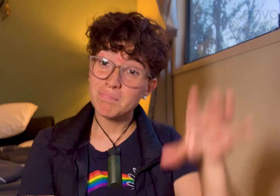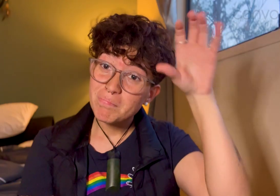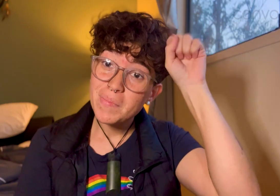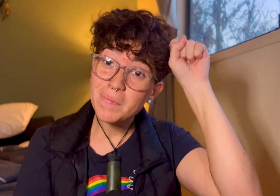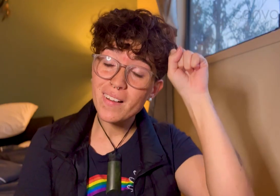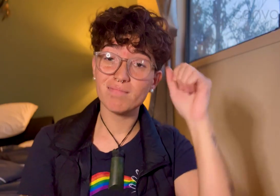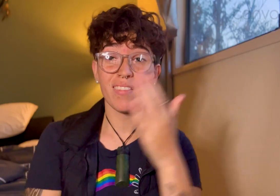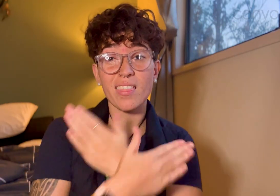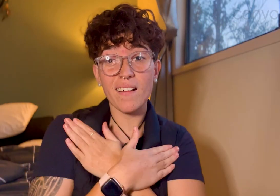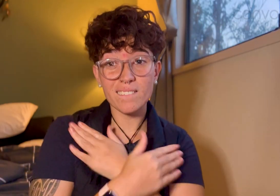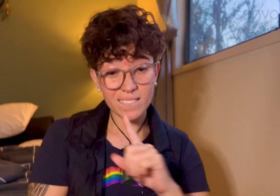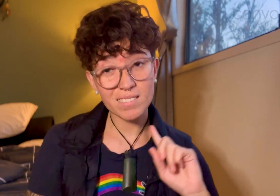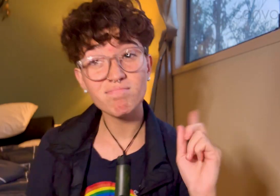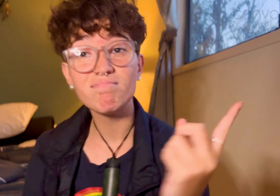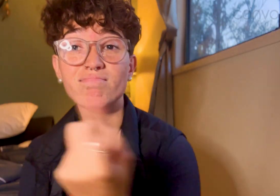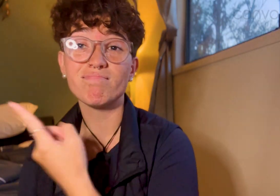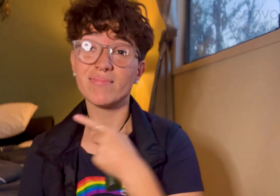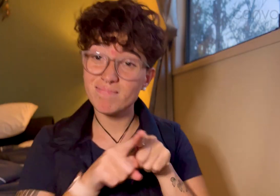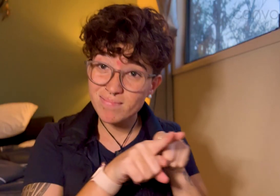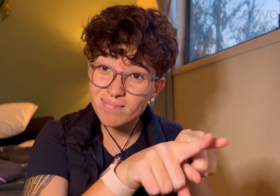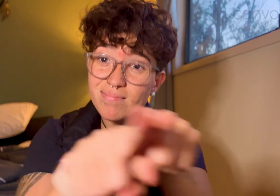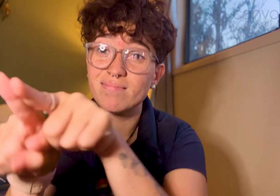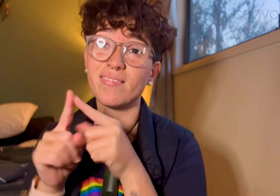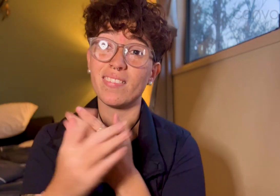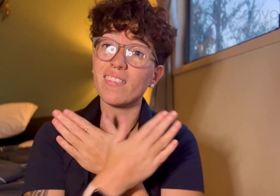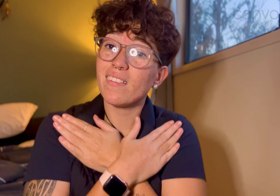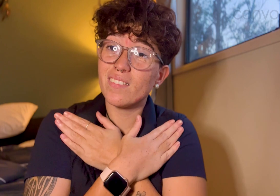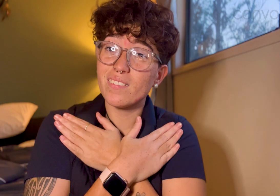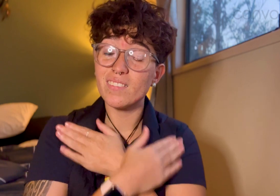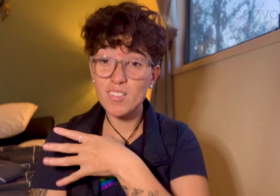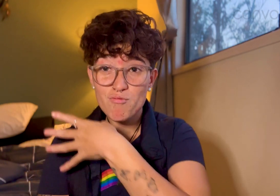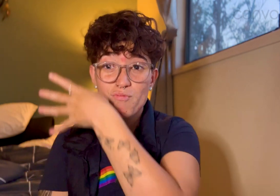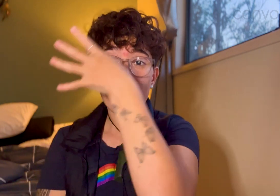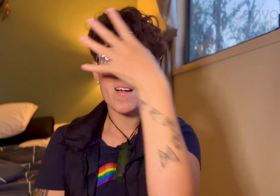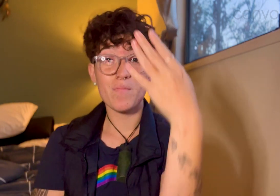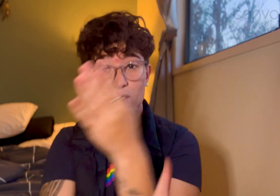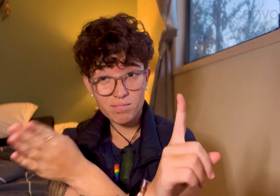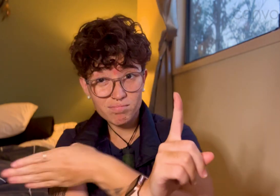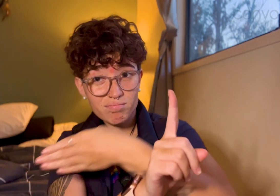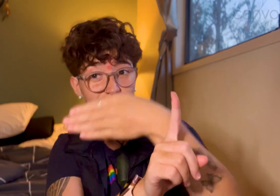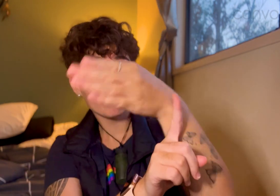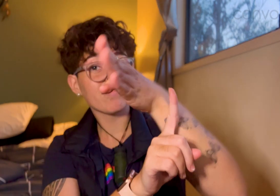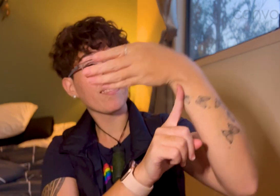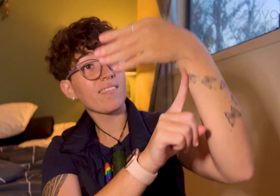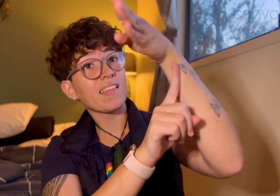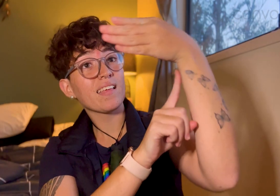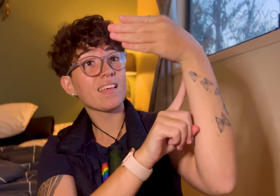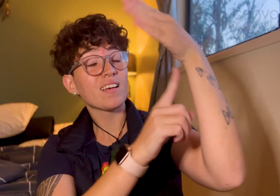Remember, love is love, so let's wave our rainbow flags